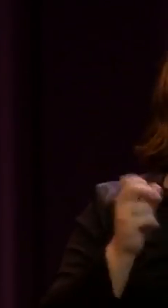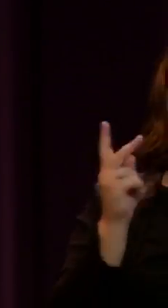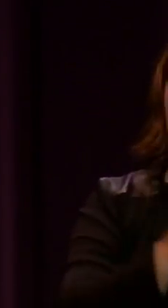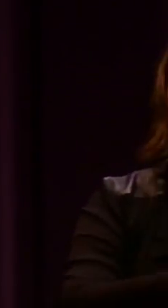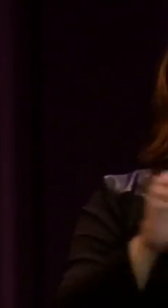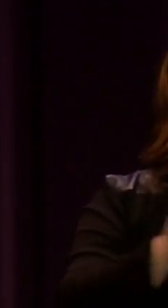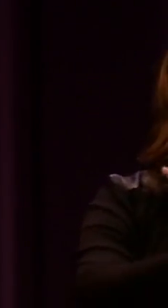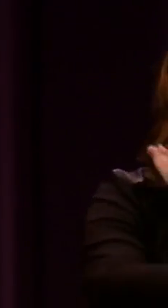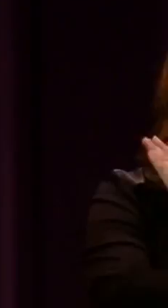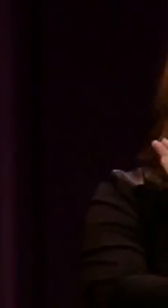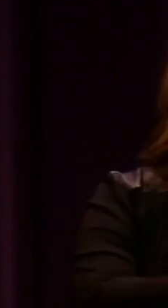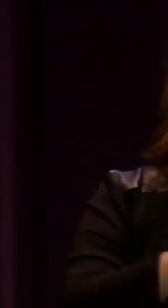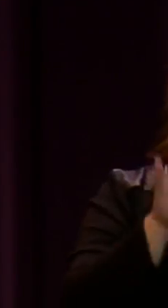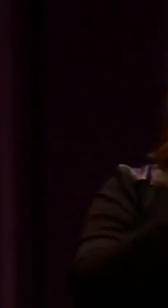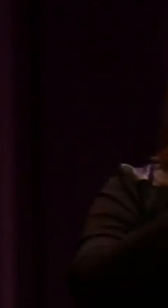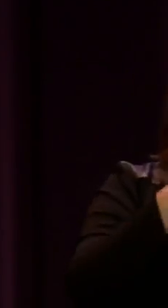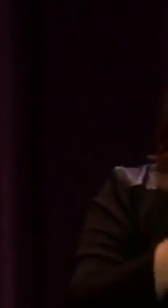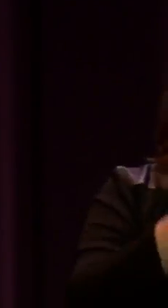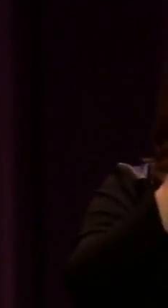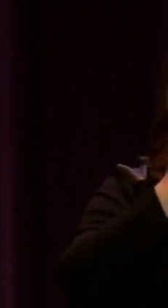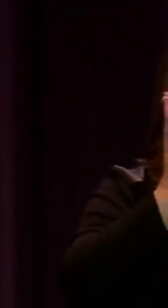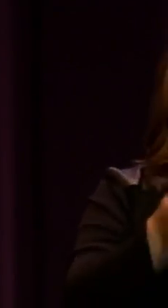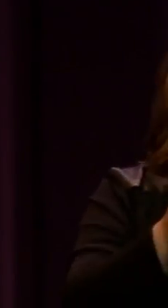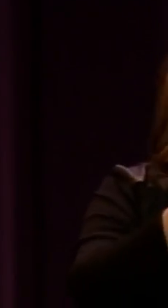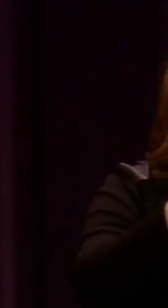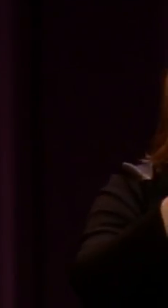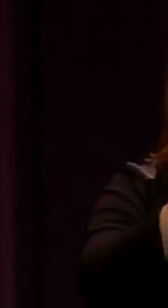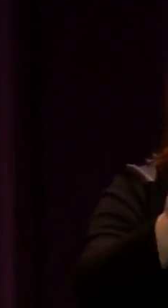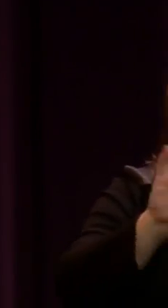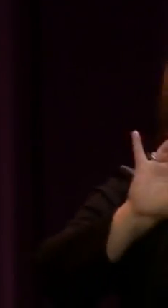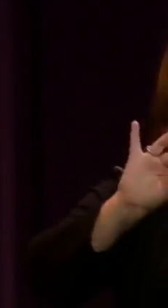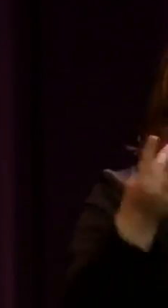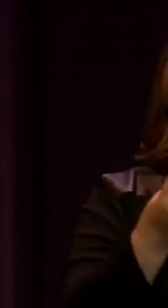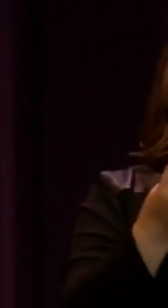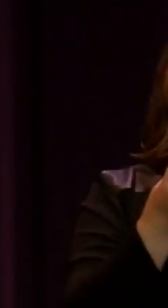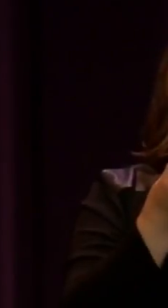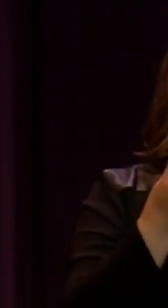BY THE VOTERS ON THE NOVEMBER 8 ELECTION.